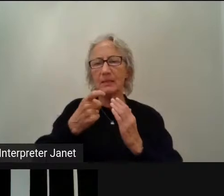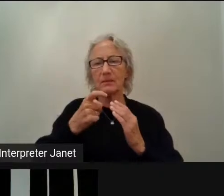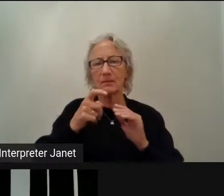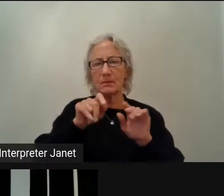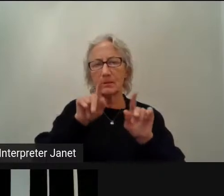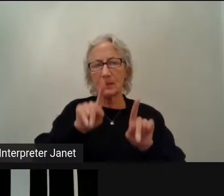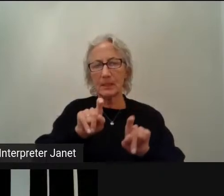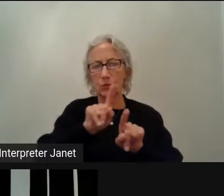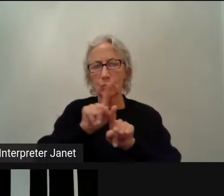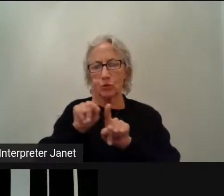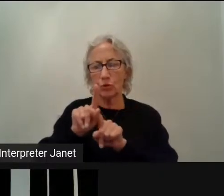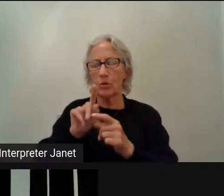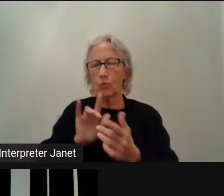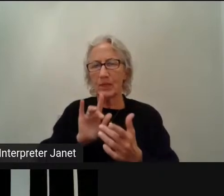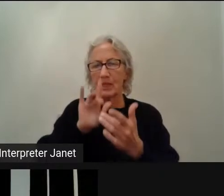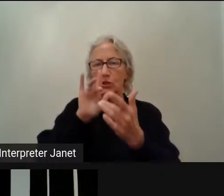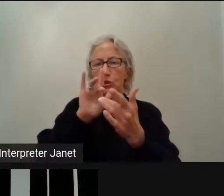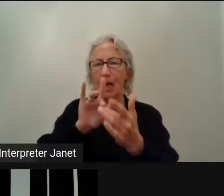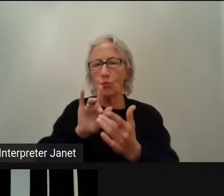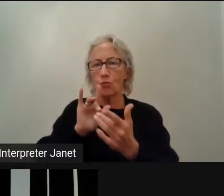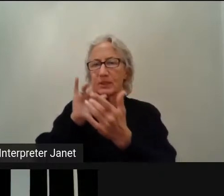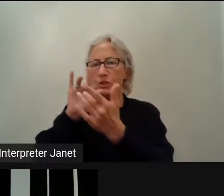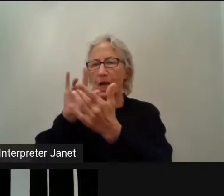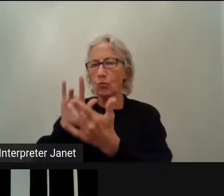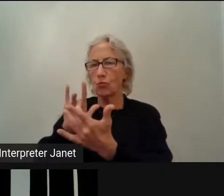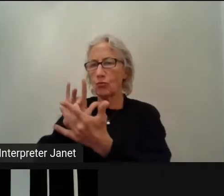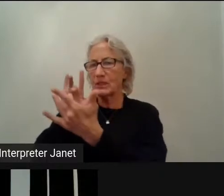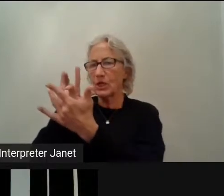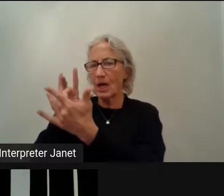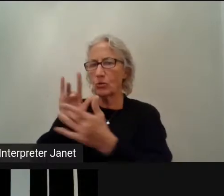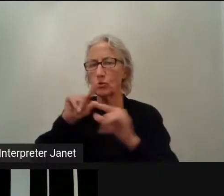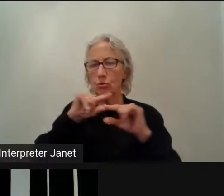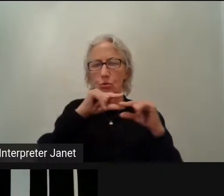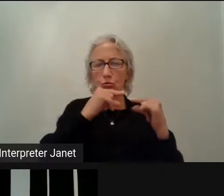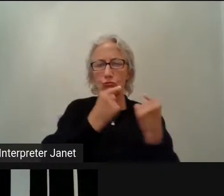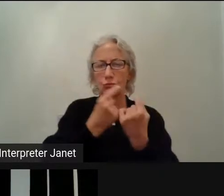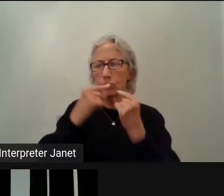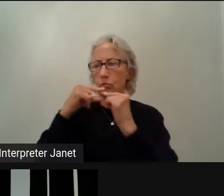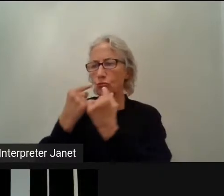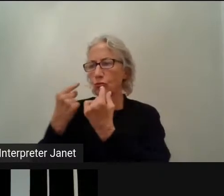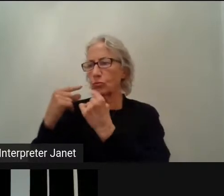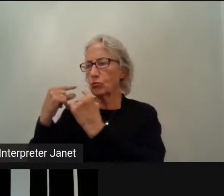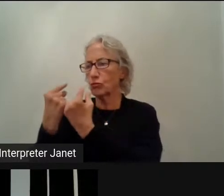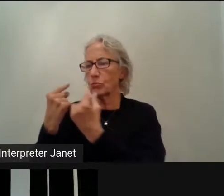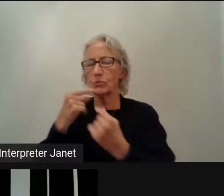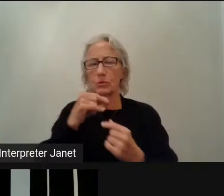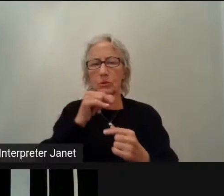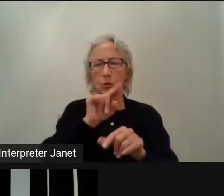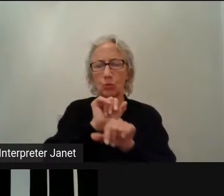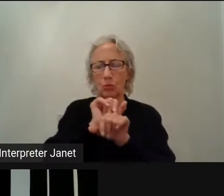aware when testing and doing both manual and Automattic testing, both are great. You must you must reach out to the user groups that you have.